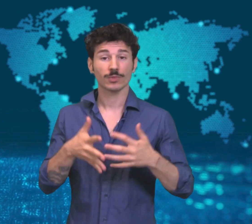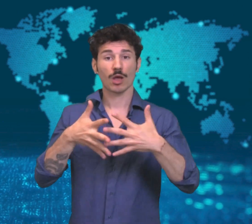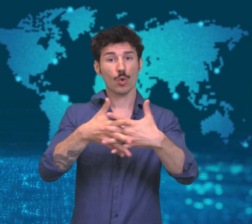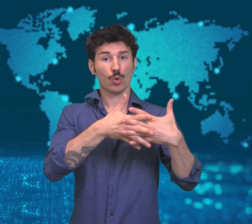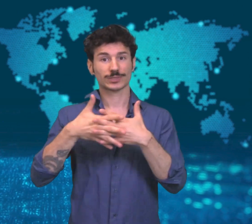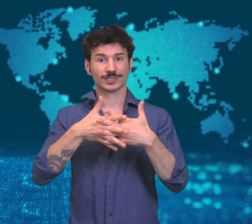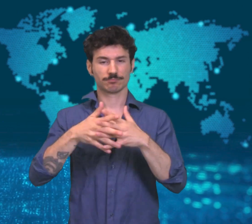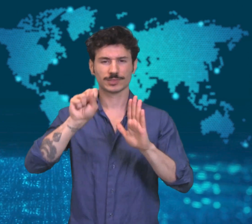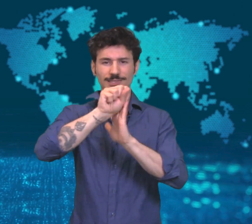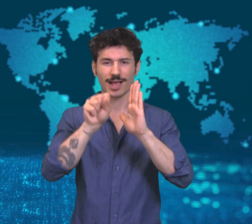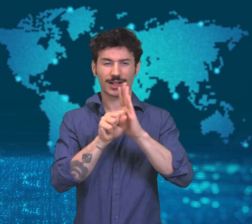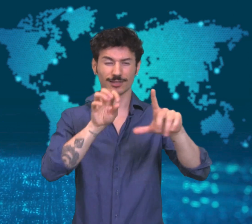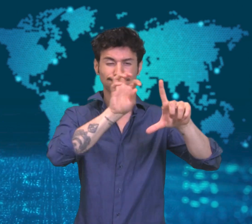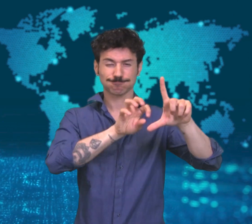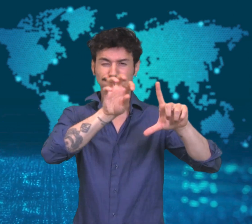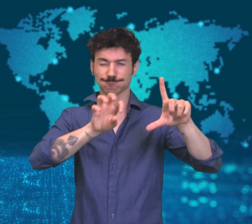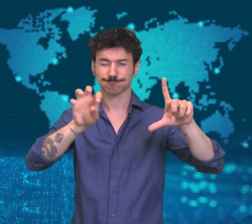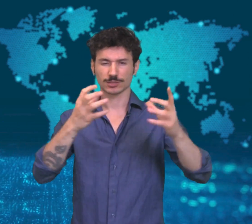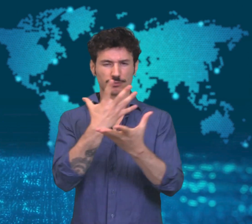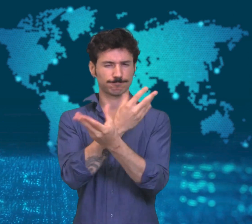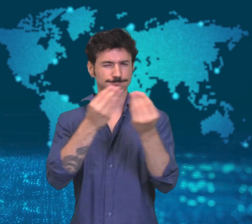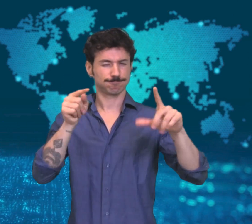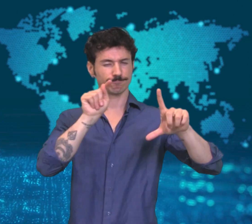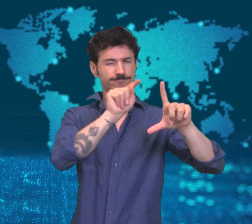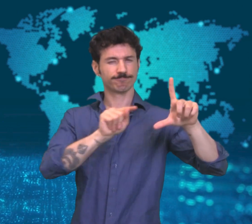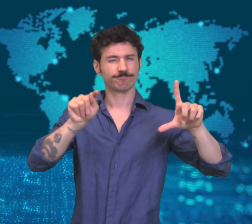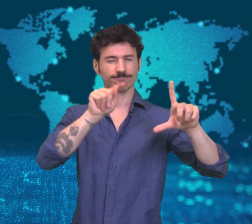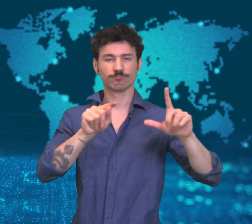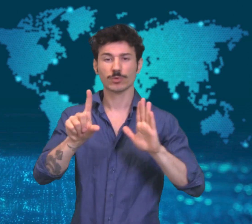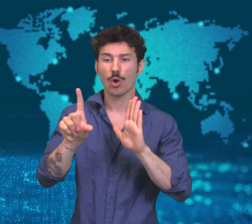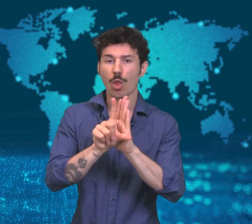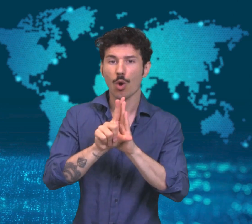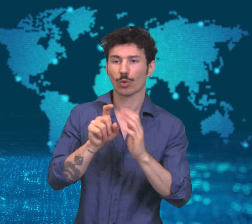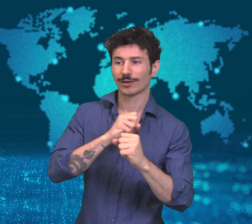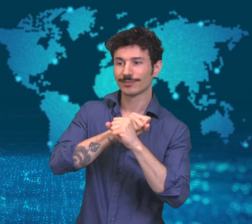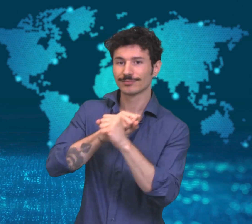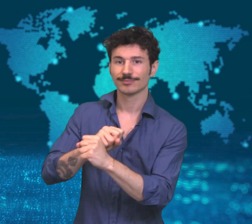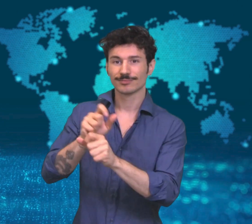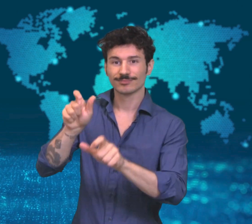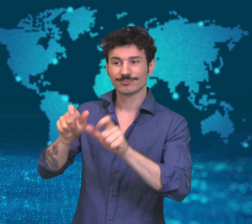is a huge victory for the LGBTQ+ community as more than